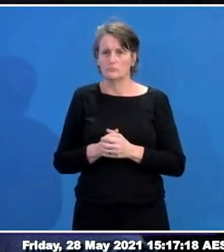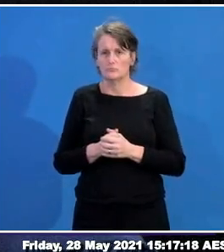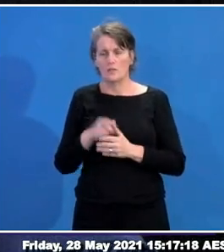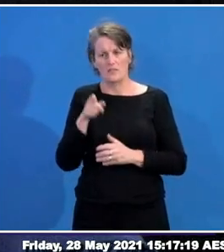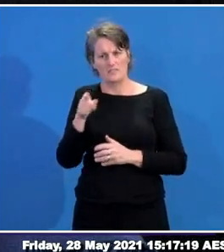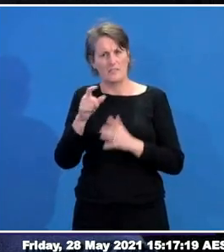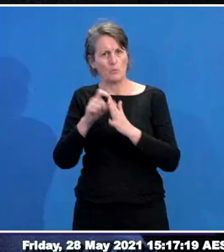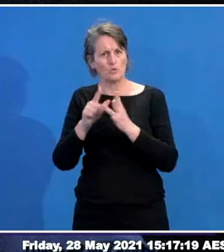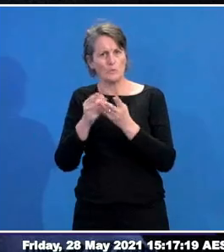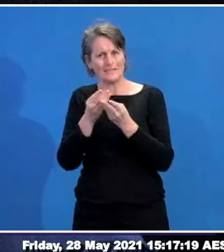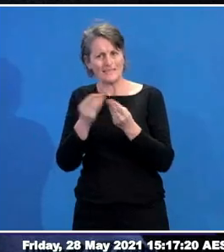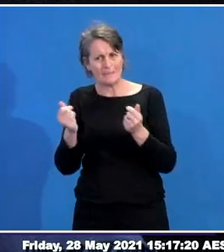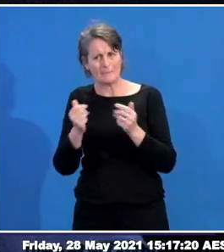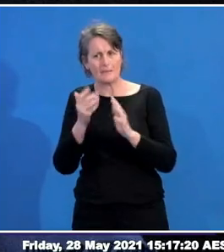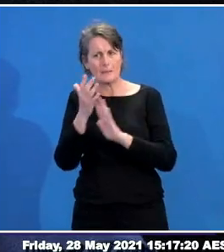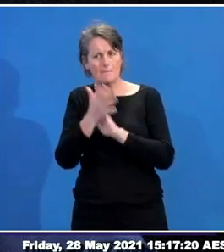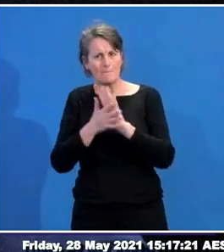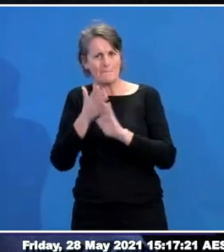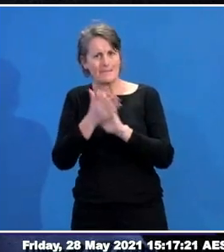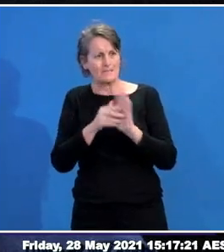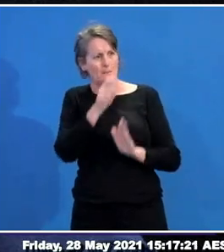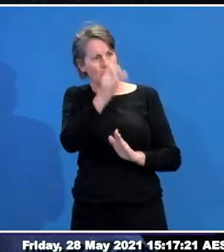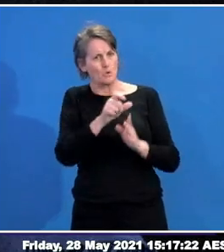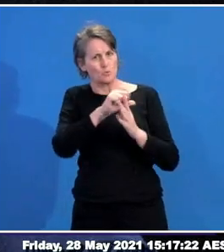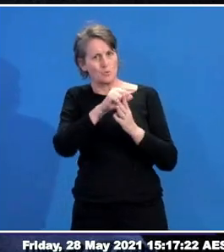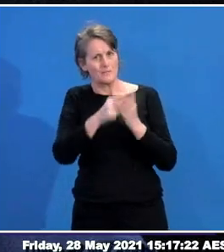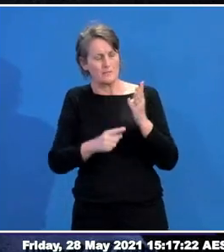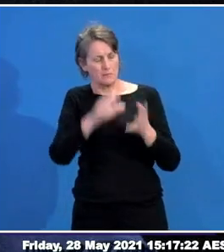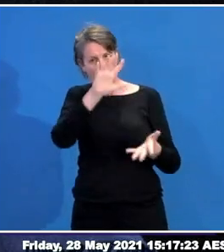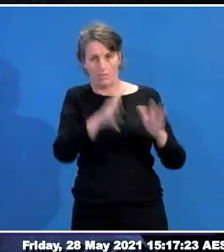to cause a disruption to supports and services where they were a registered